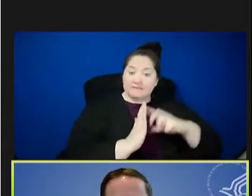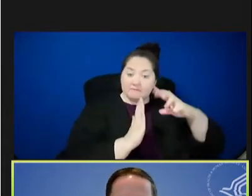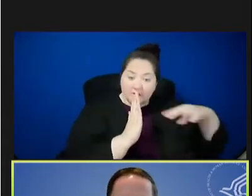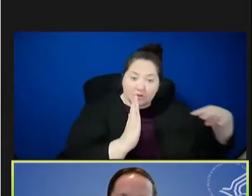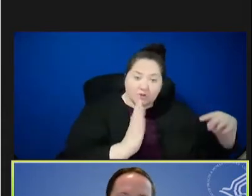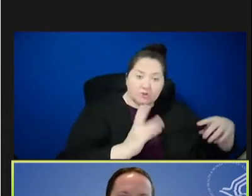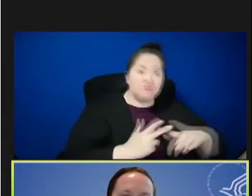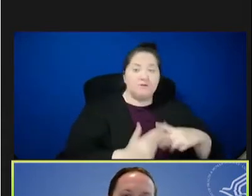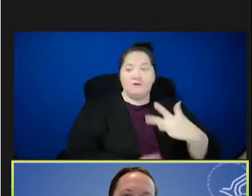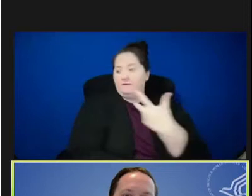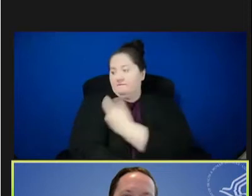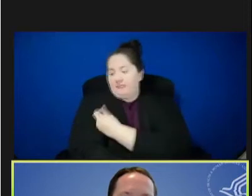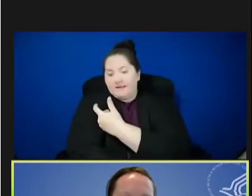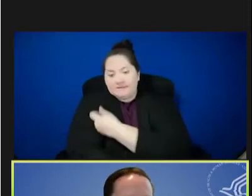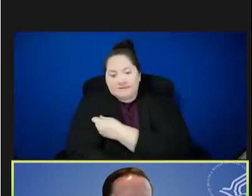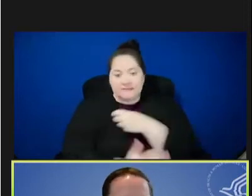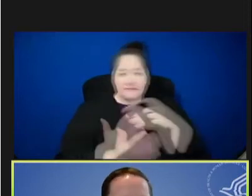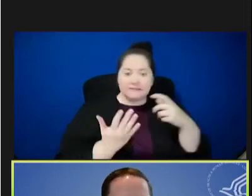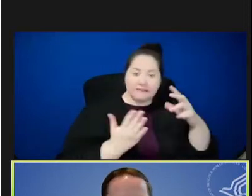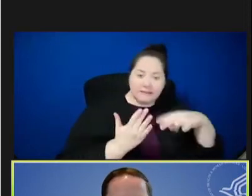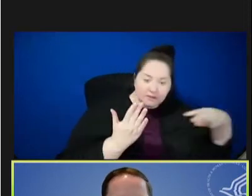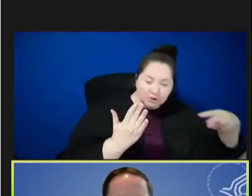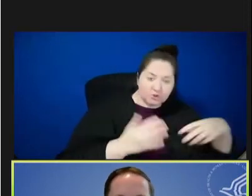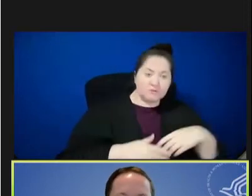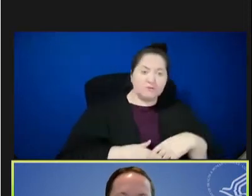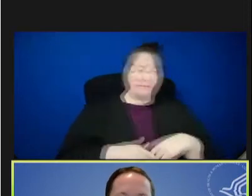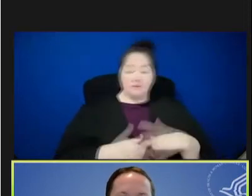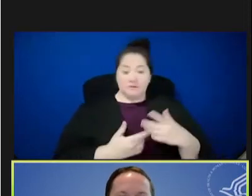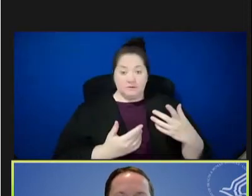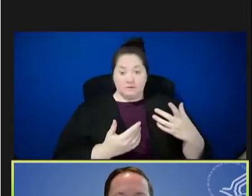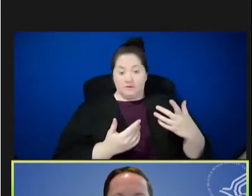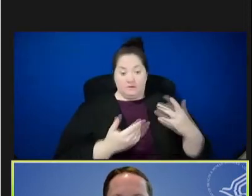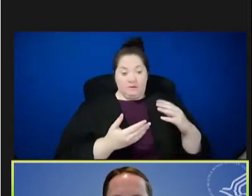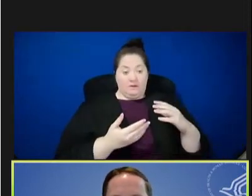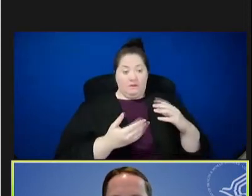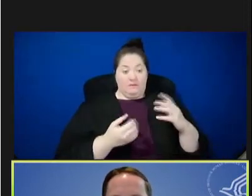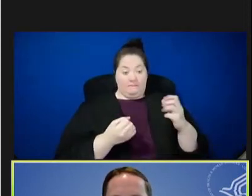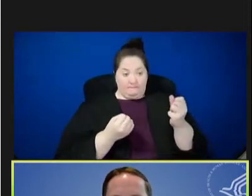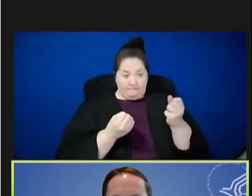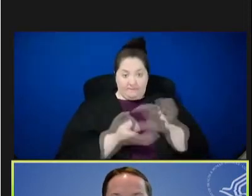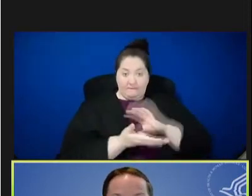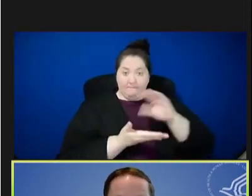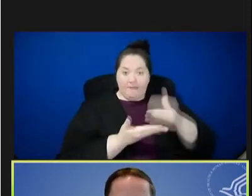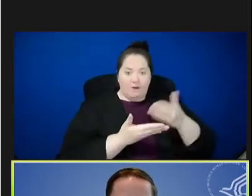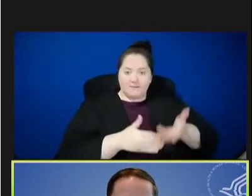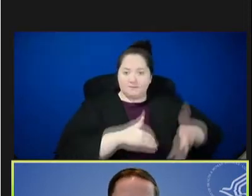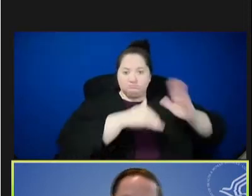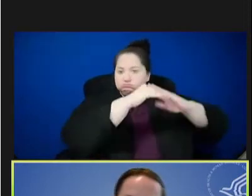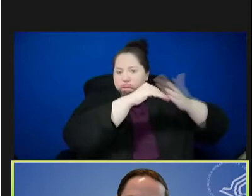literature. The volume is just increasing. So, we have the option of either we can take more time